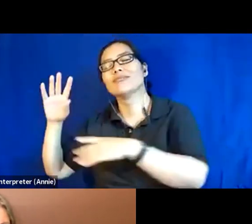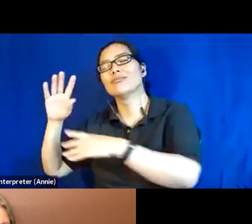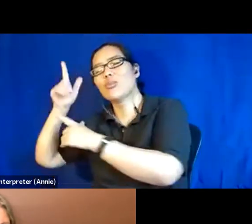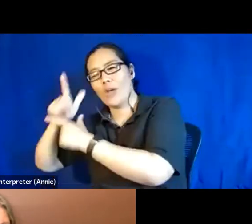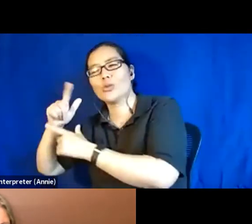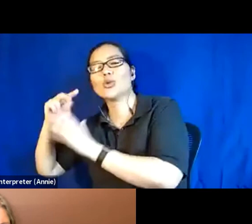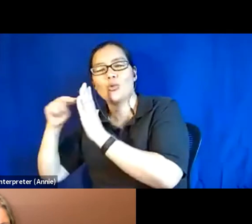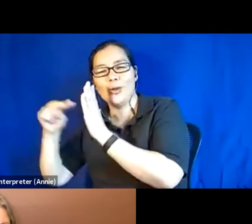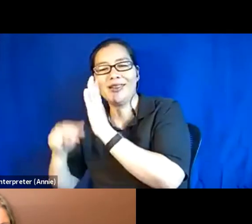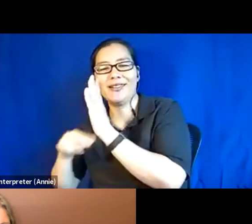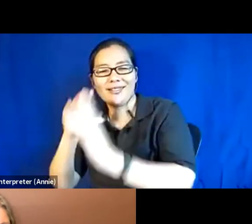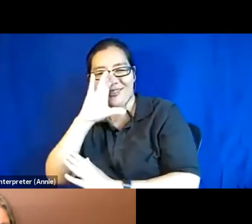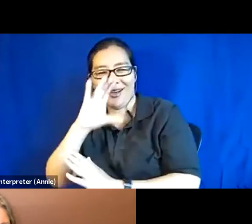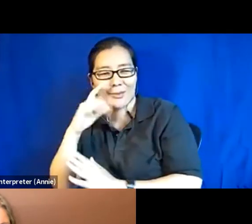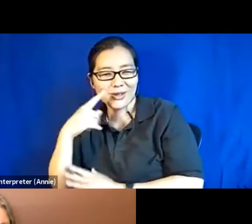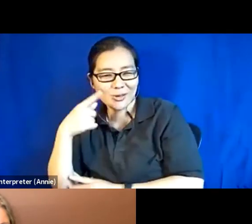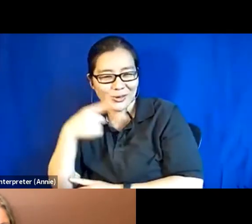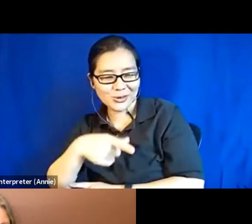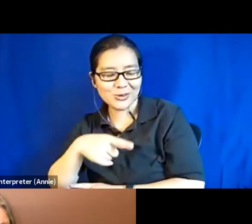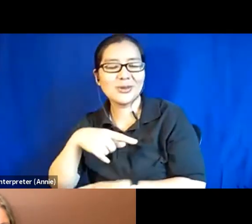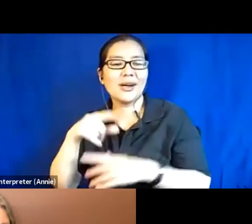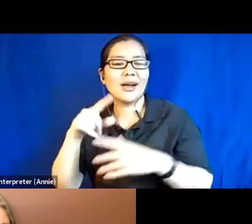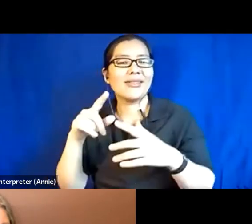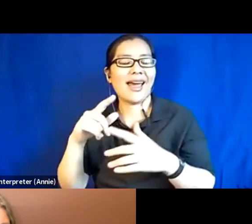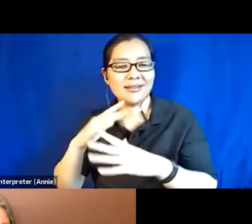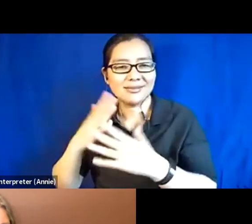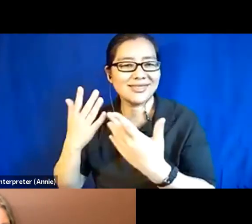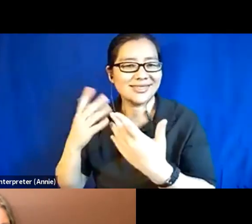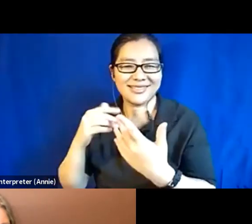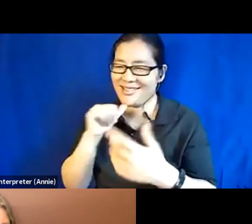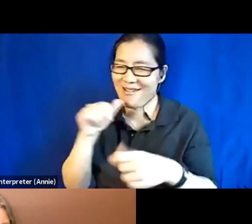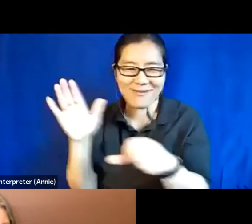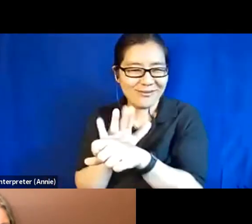prevents you from just unlimited